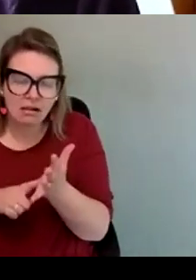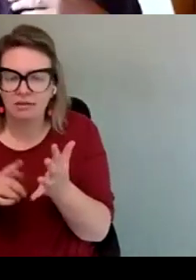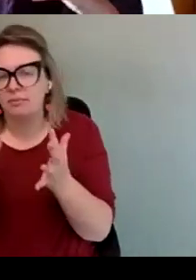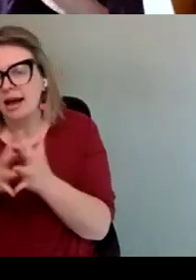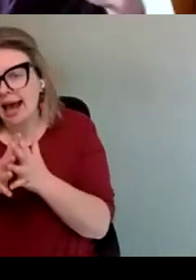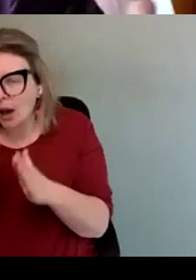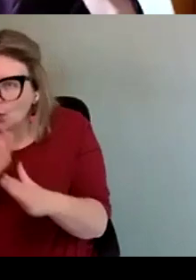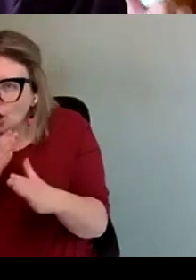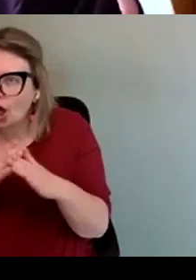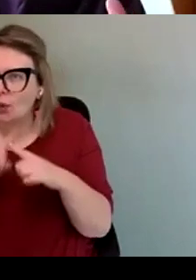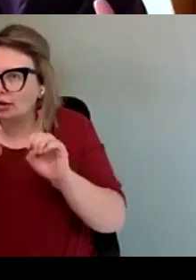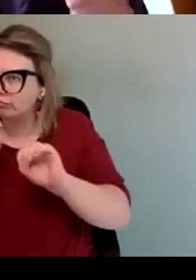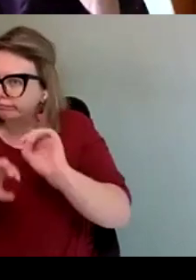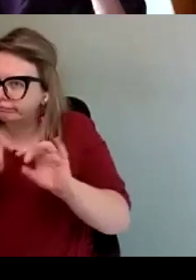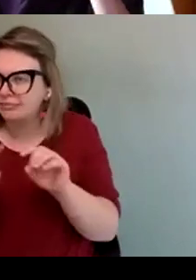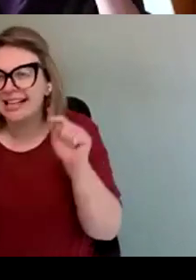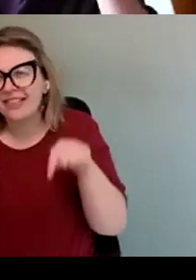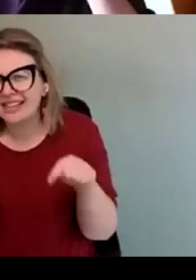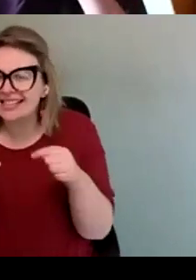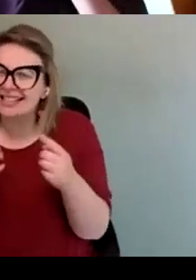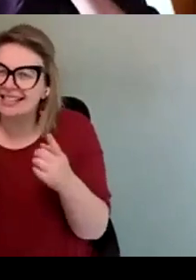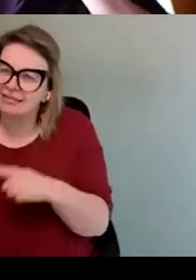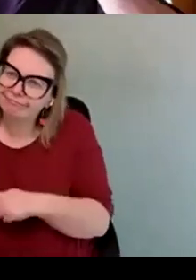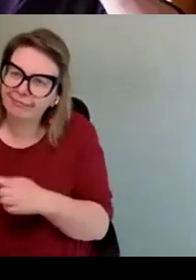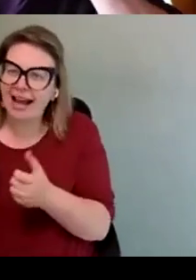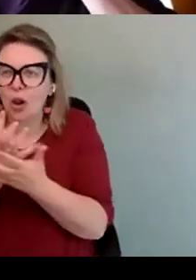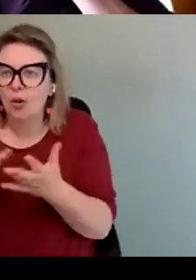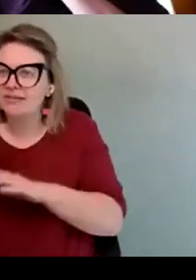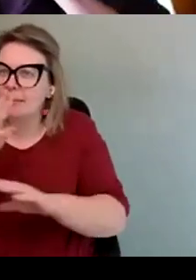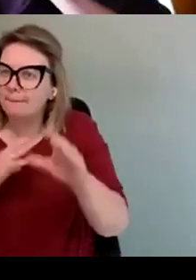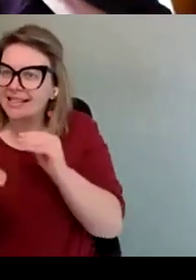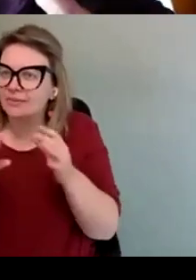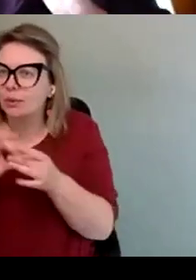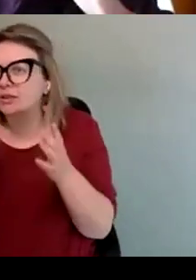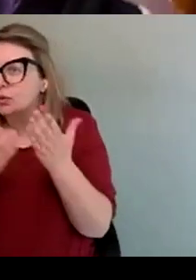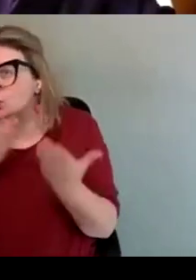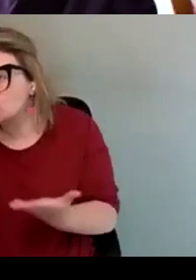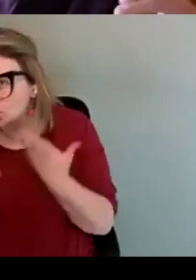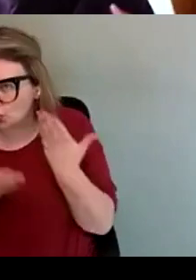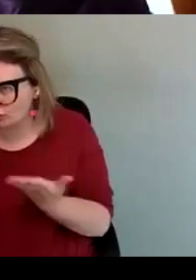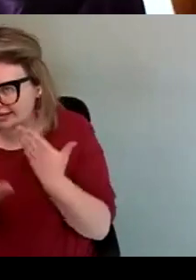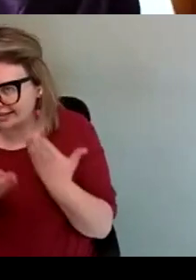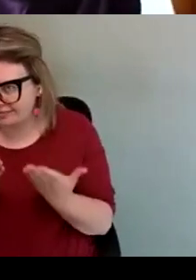There's a lot of storybook Metaphors in this. You'll notice that as we go through, we had a few questions actually at the beginning.